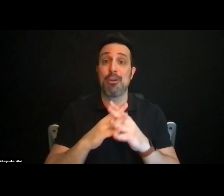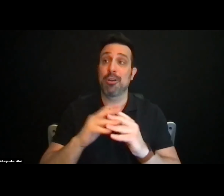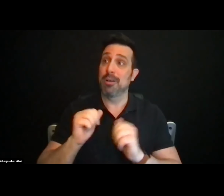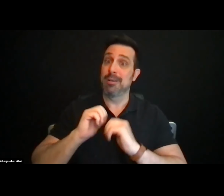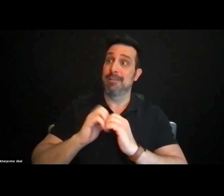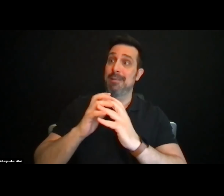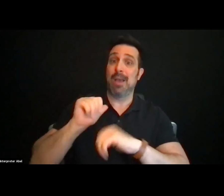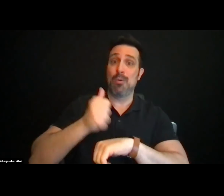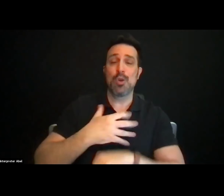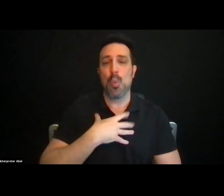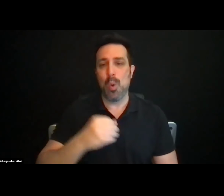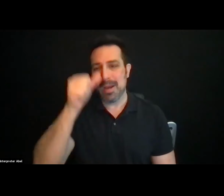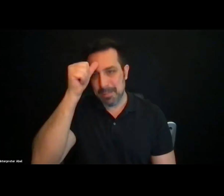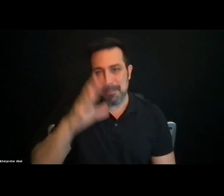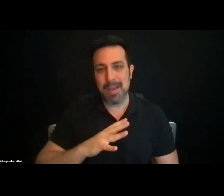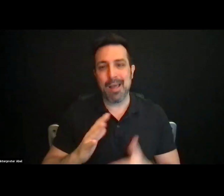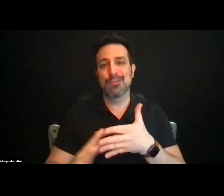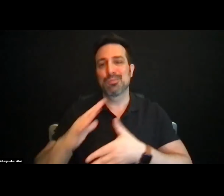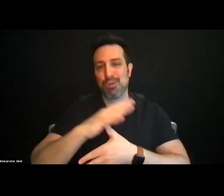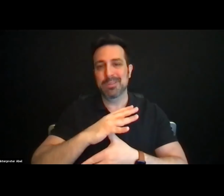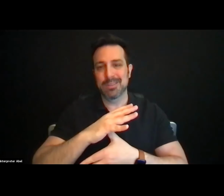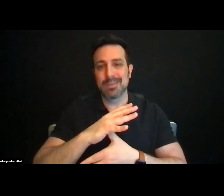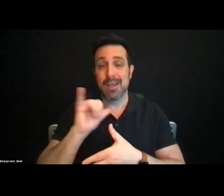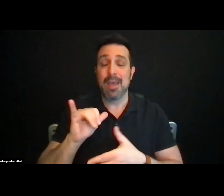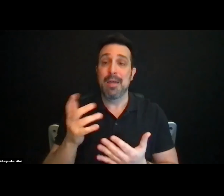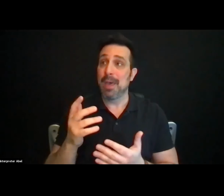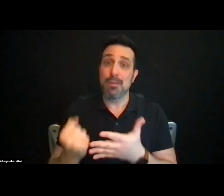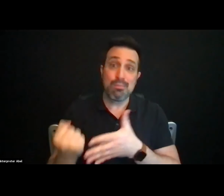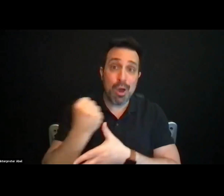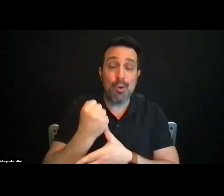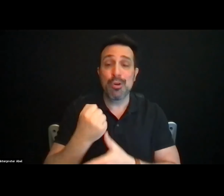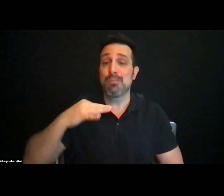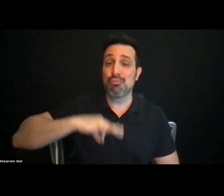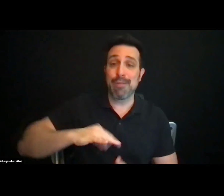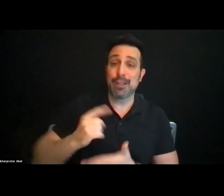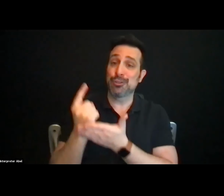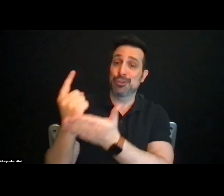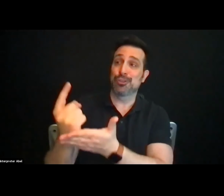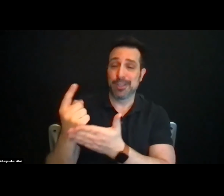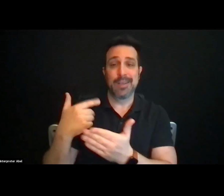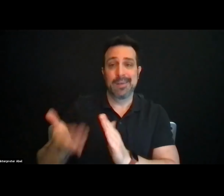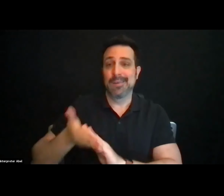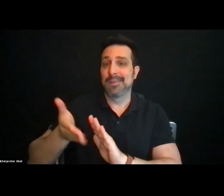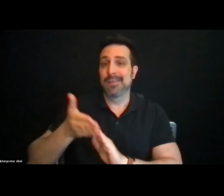values based priorities at the ACLU of Oregon. First, we acknowledge that America was founded on white